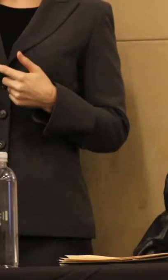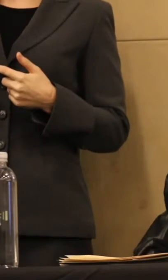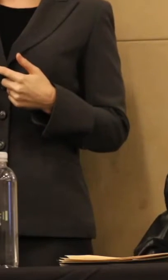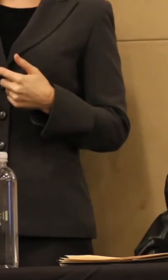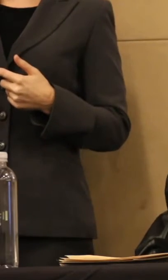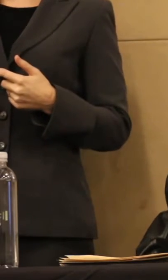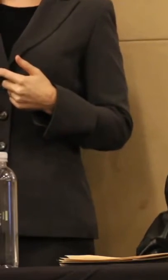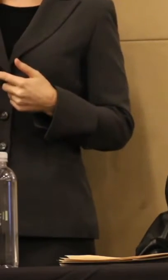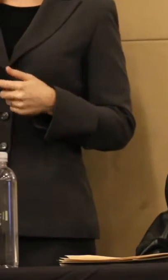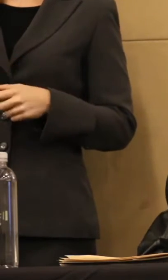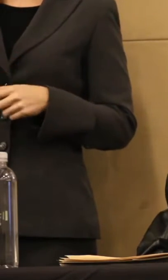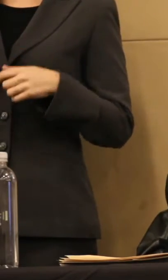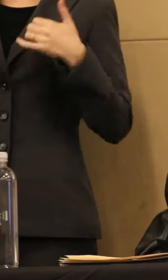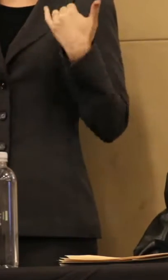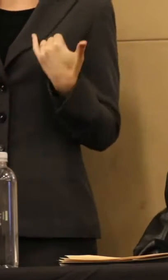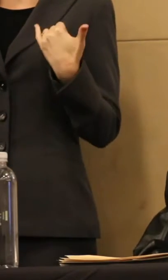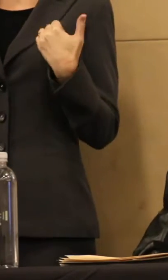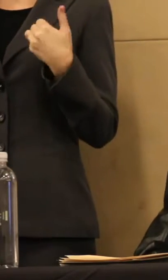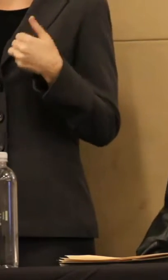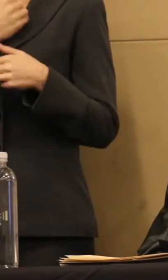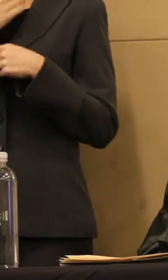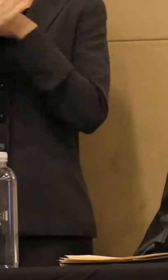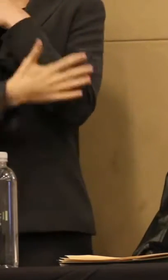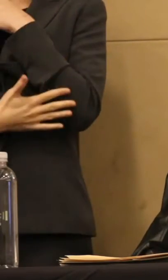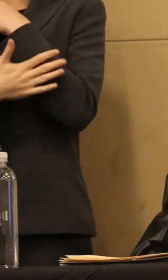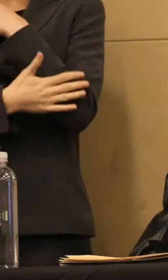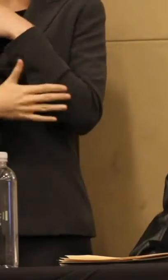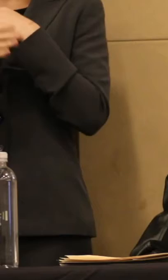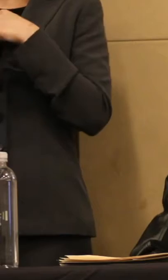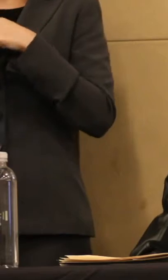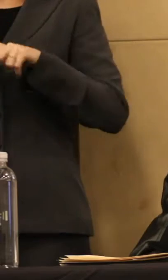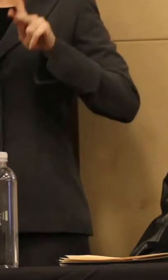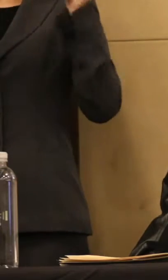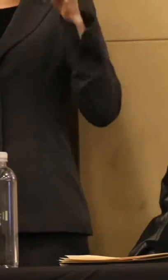a lot of different and creative things to recruit the best employees.